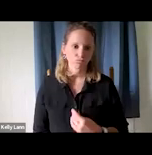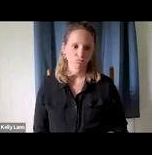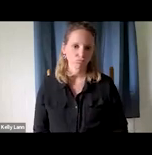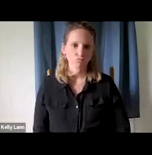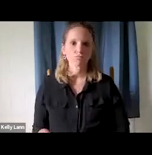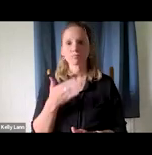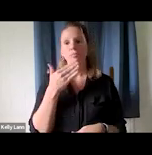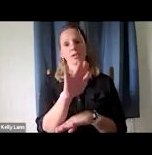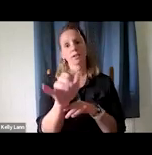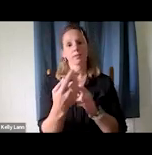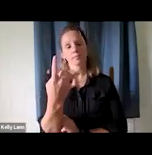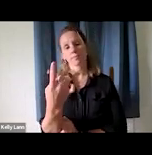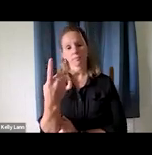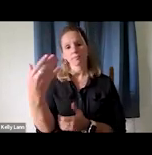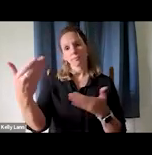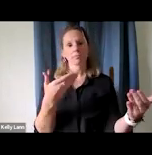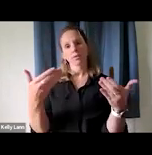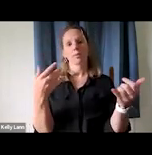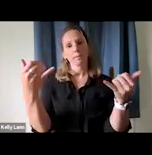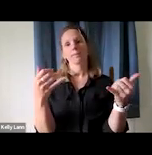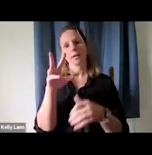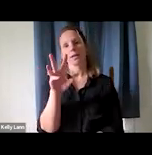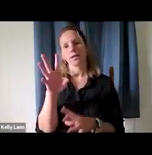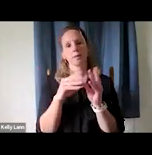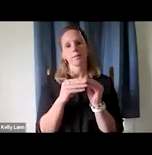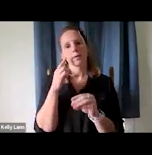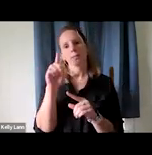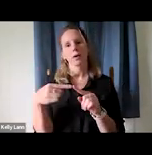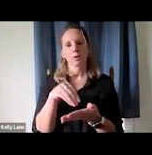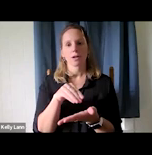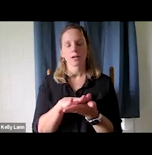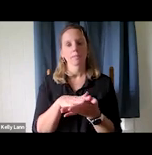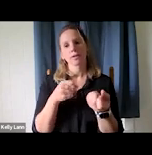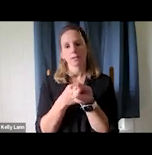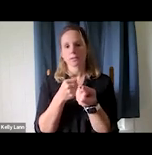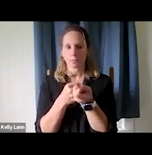Good afternoon, everyone, and welcome to today's webinar on Documenting and Supporting SSI